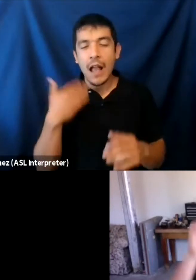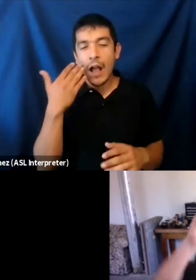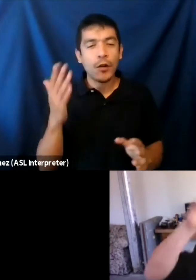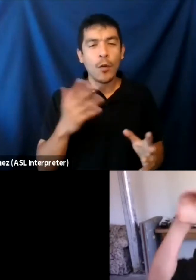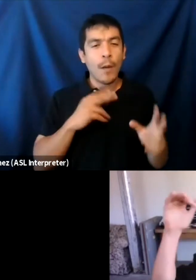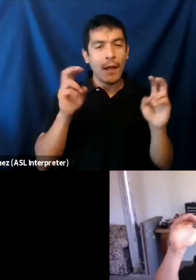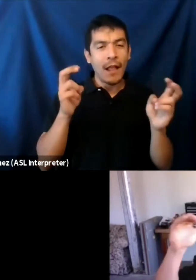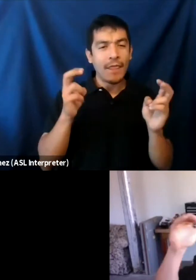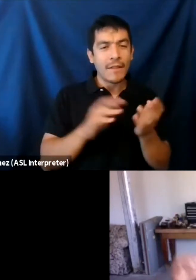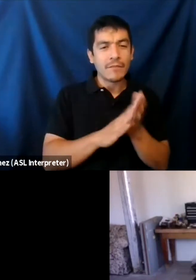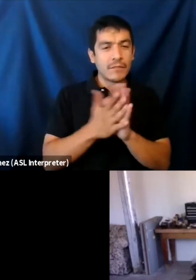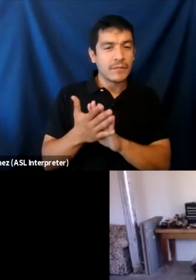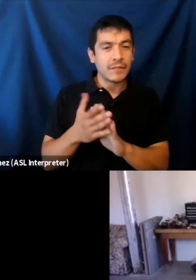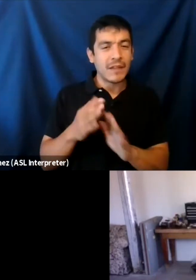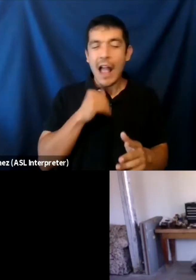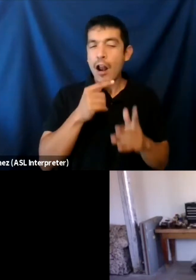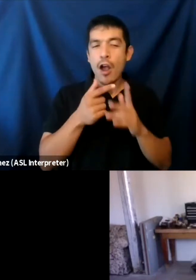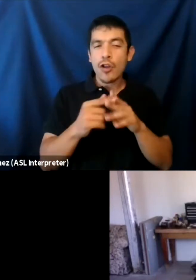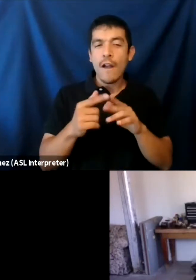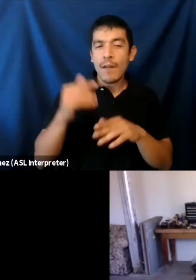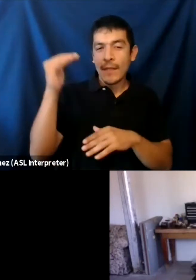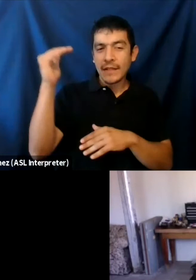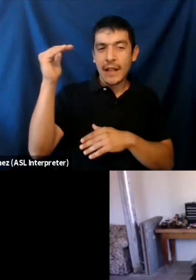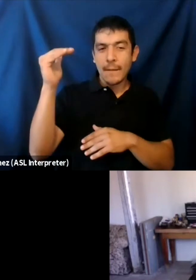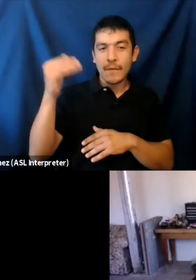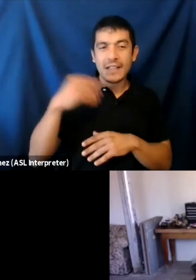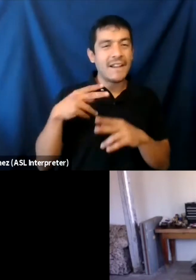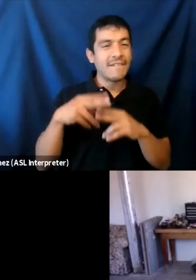I don't like start from the top down, it's very like, kind of just tunneling,